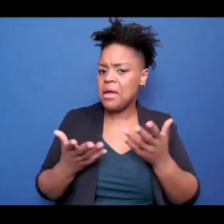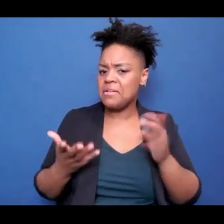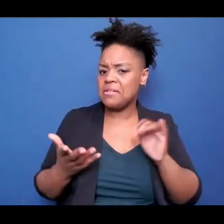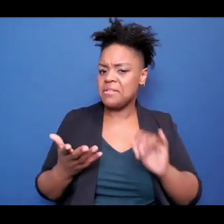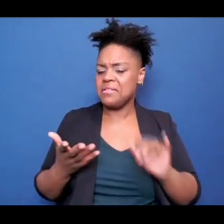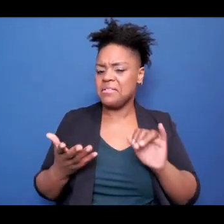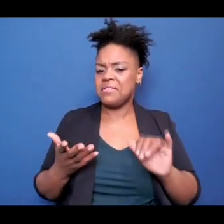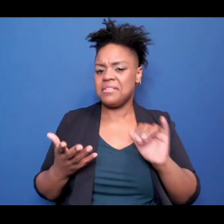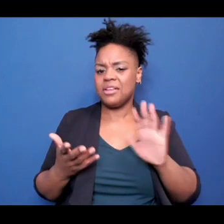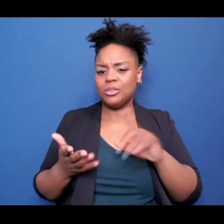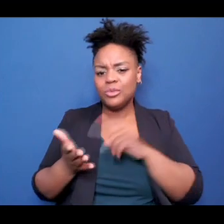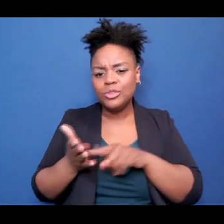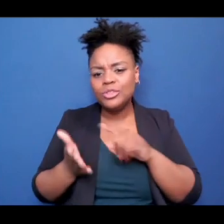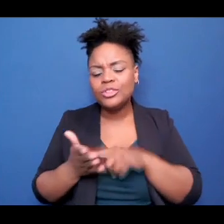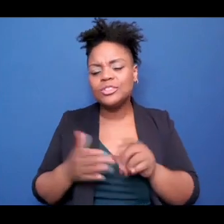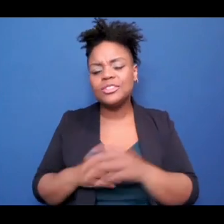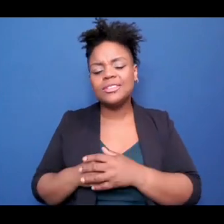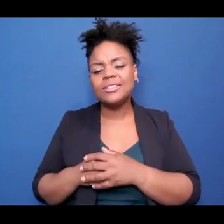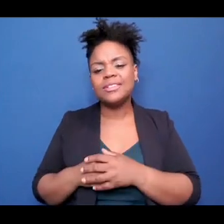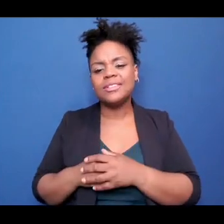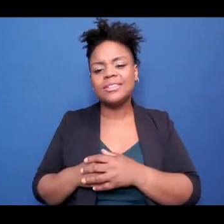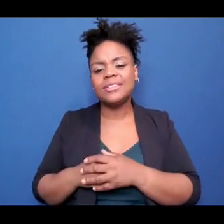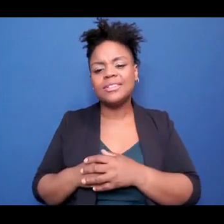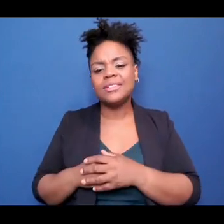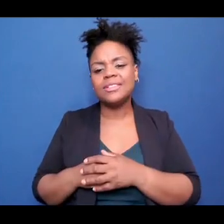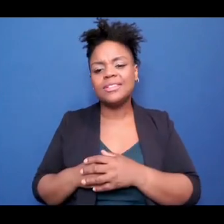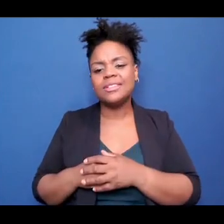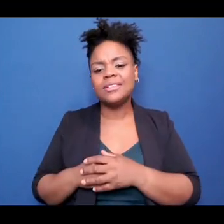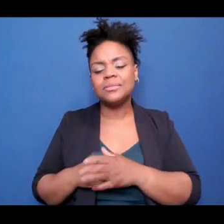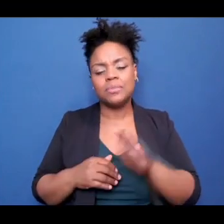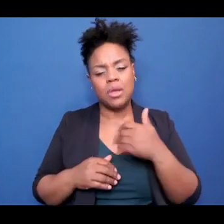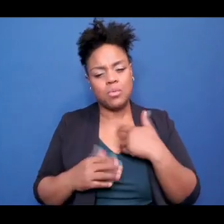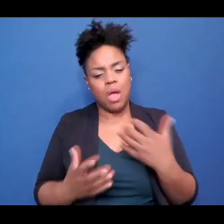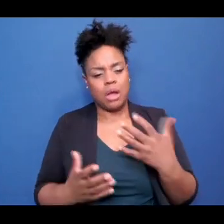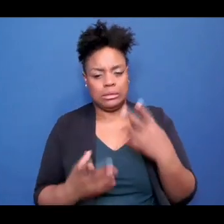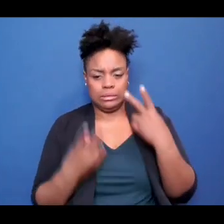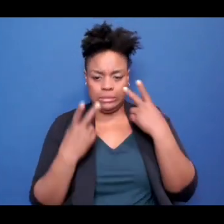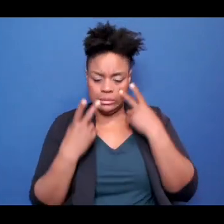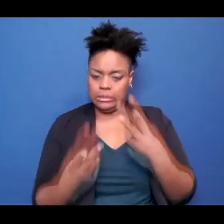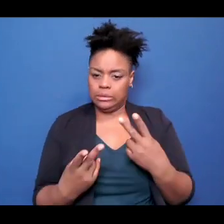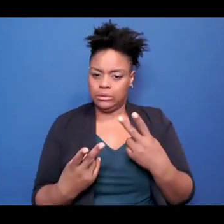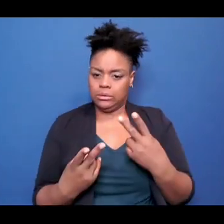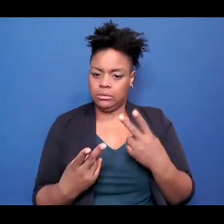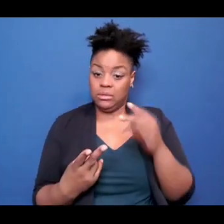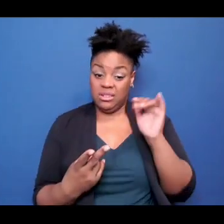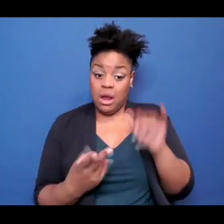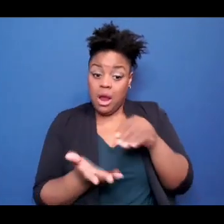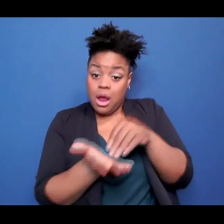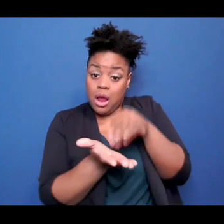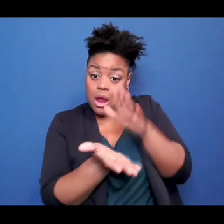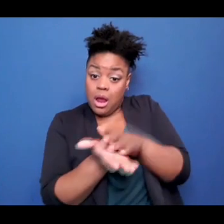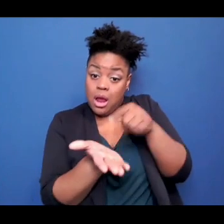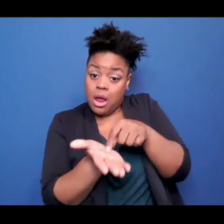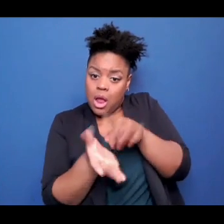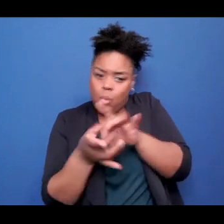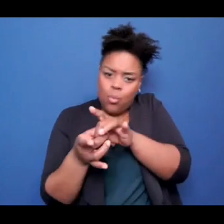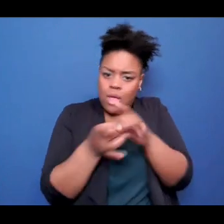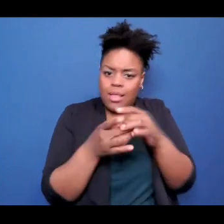ING ARGUMENT OF THE BOOK S I FOUND WHILE I WAS DOING RESEARCH IN THE COLLECTIONS LOOKING TO SEE IF THERE WERE DOCUMENTS RELATED TO HEALTH AND